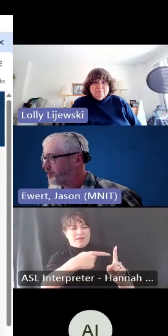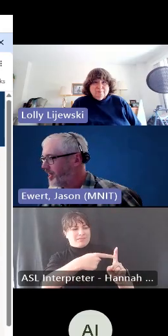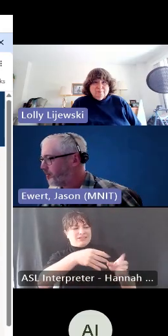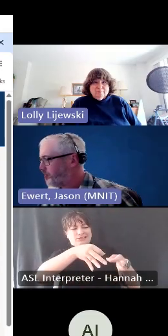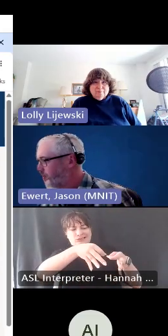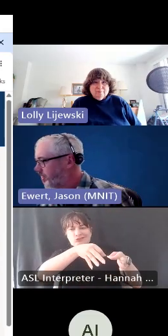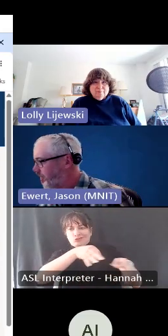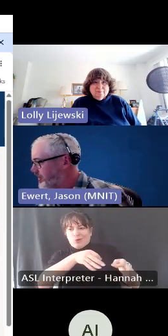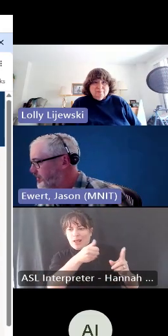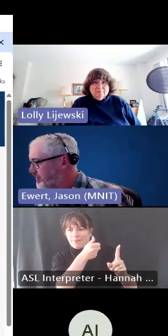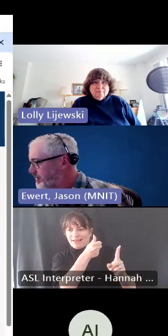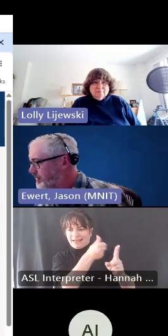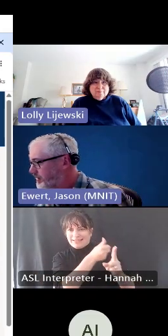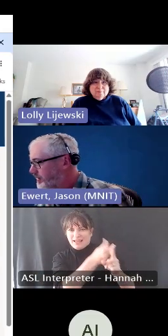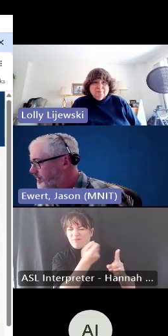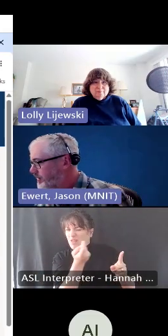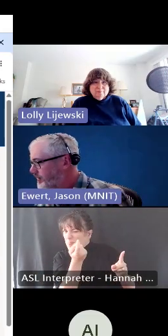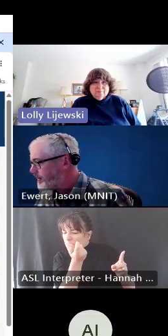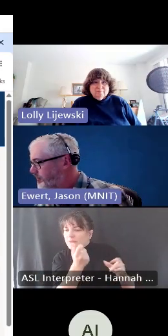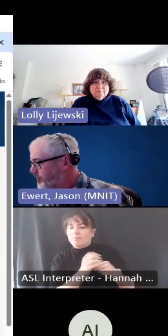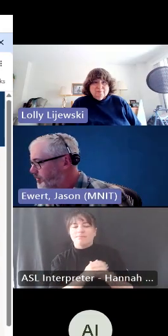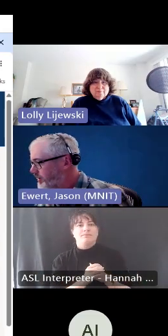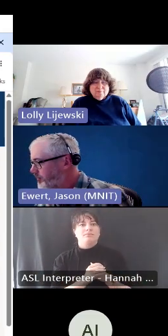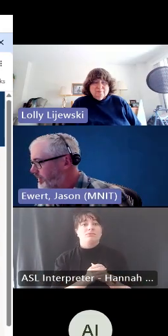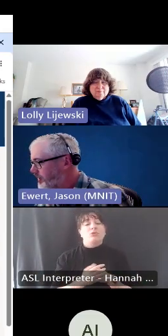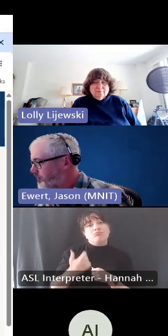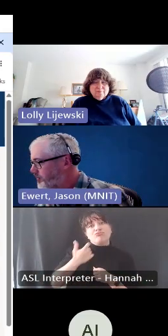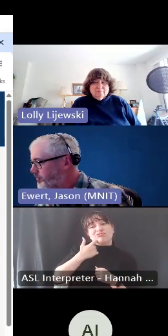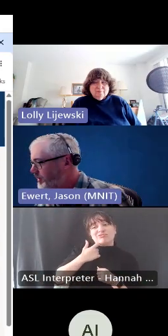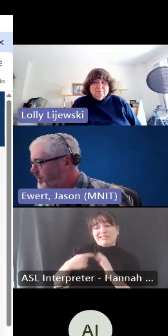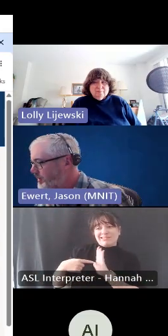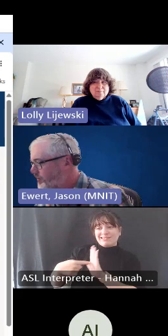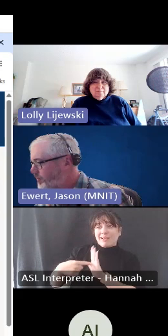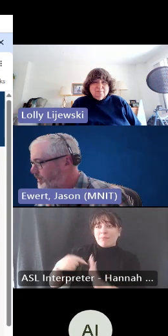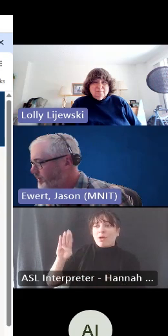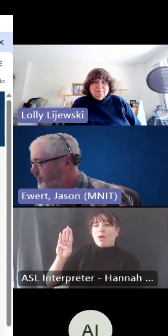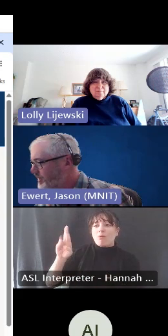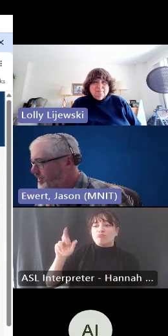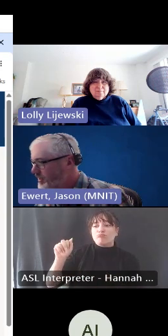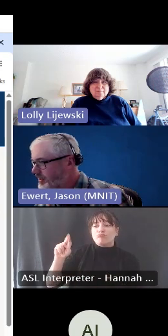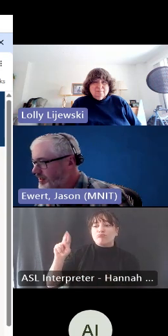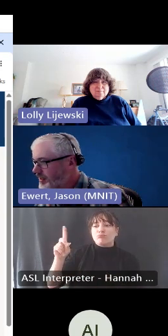does a map communicate. Let's bring that back up. So I quote it correctly.